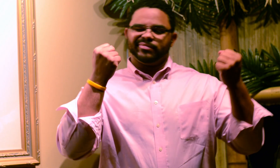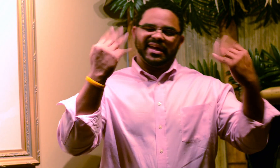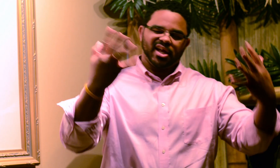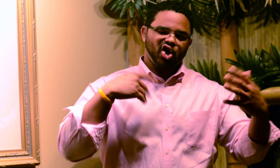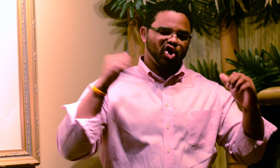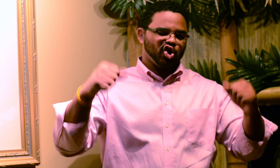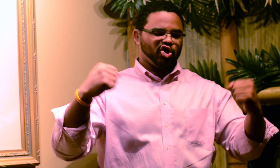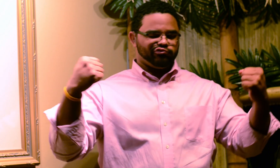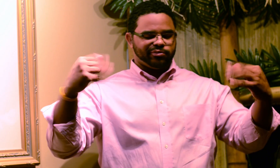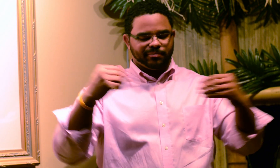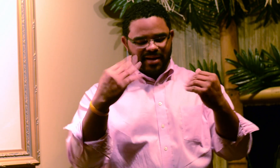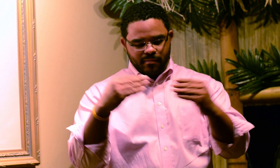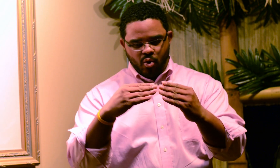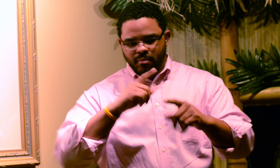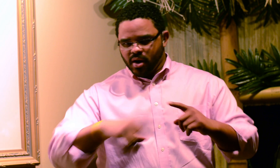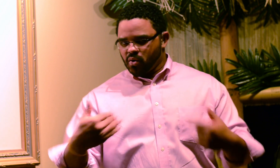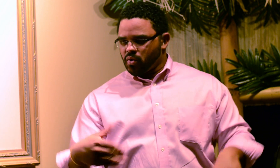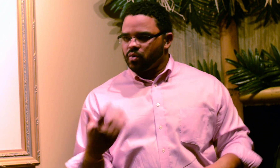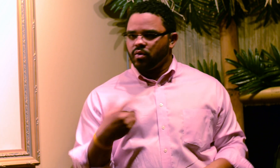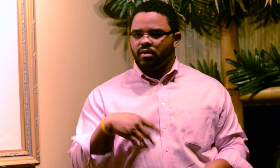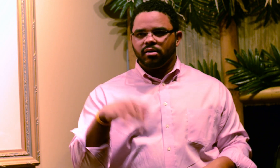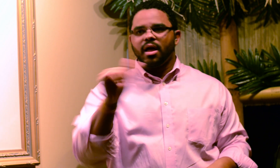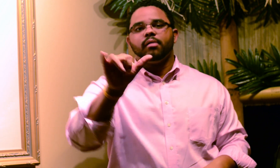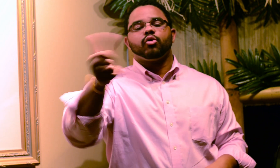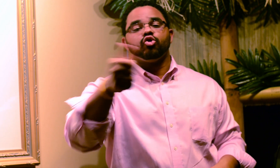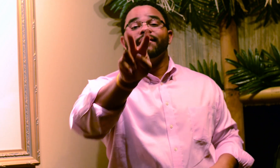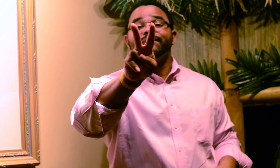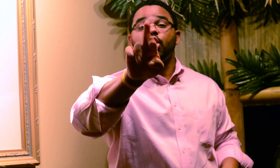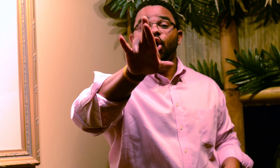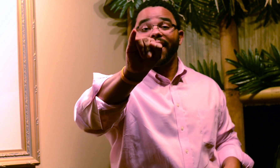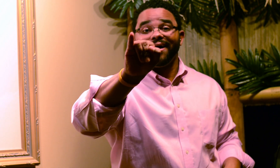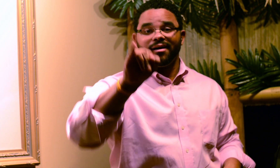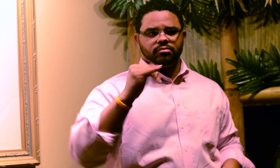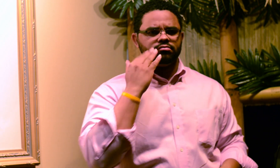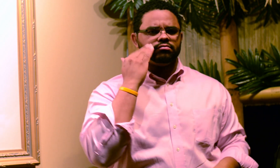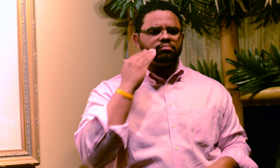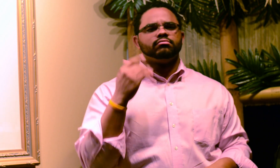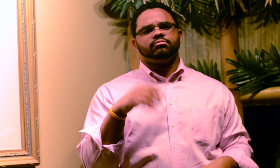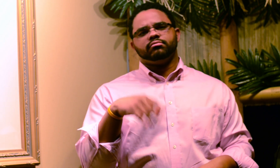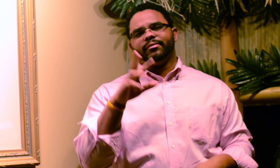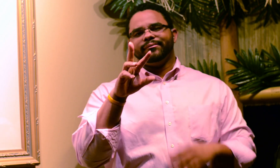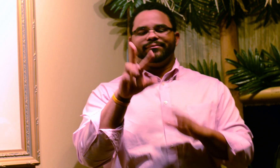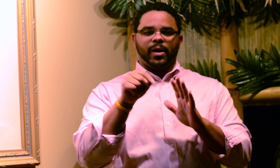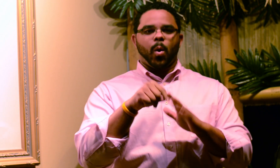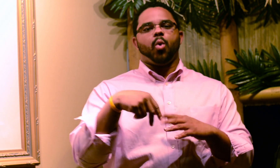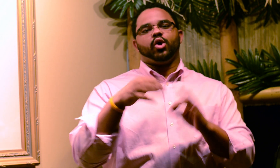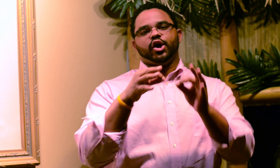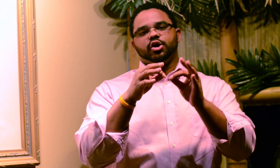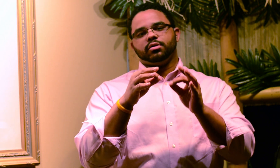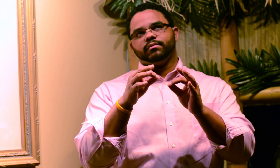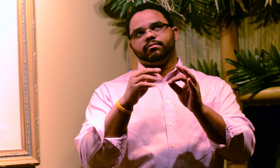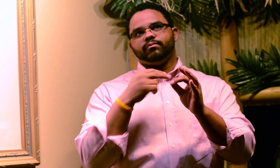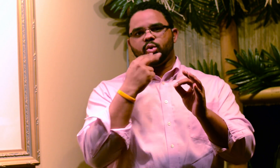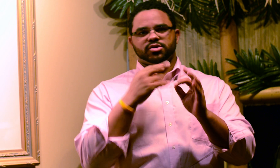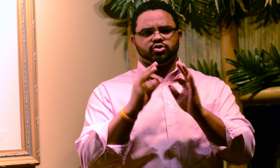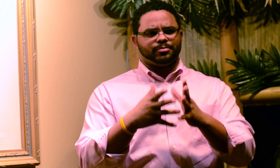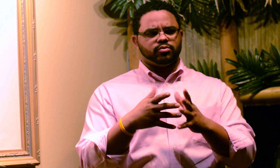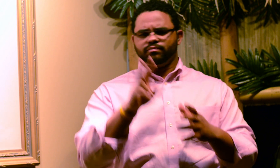I could go on and on. Oh, one more example. You know about video voice interpreting? VRI?